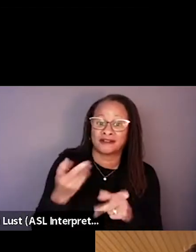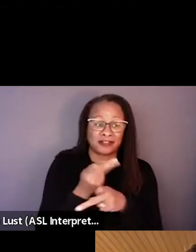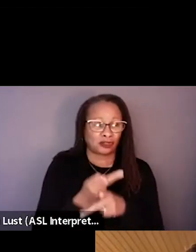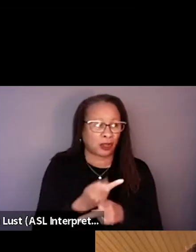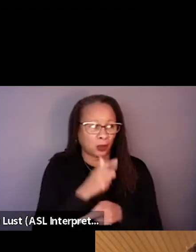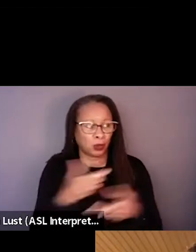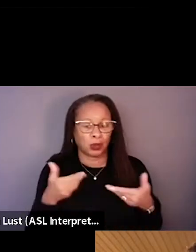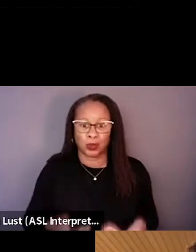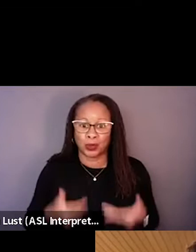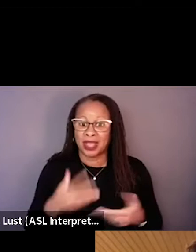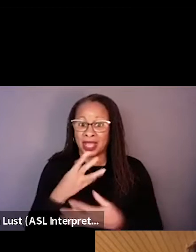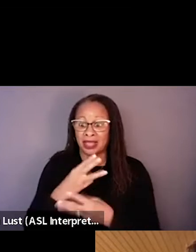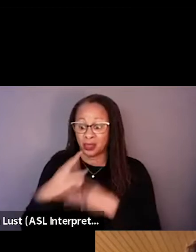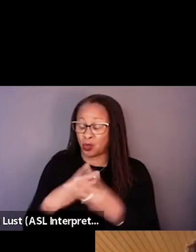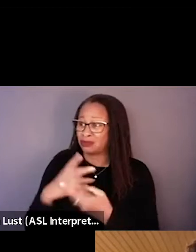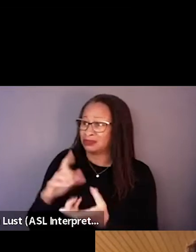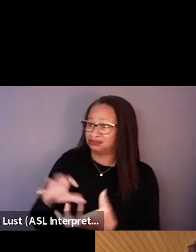you are and the world around you as the world around you